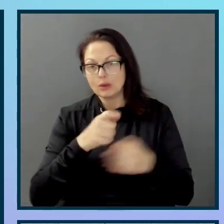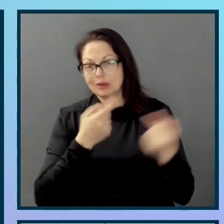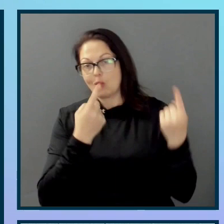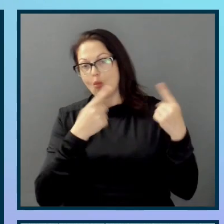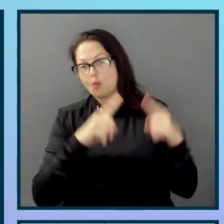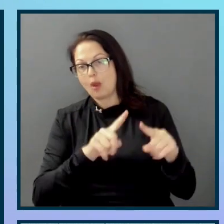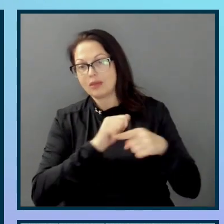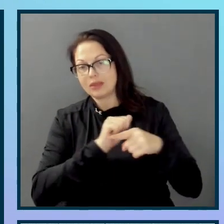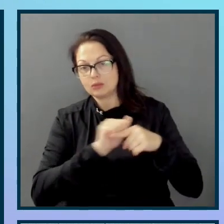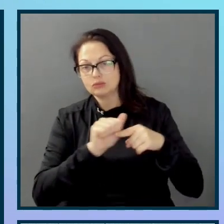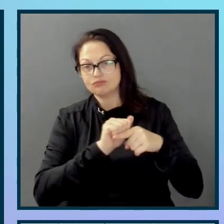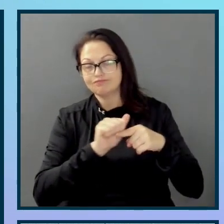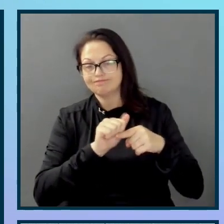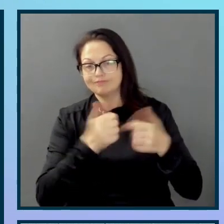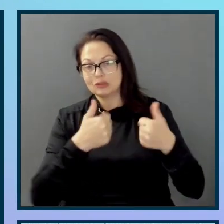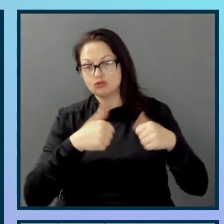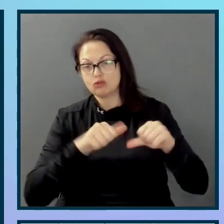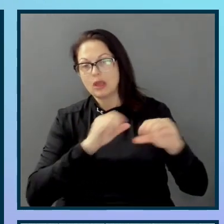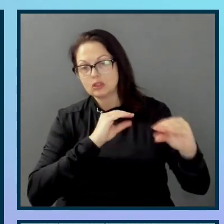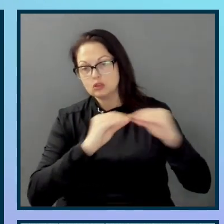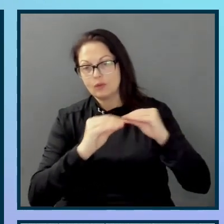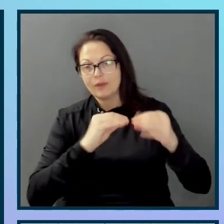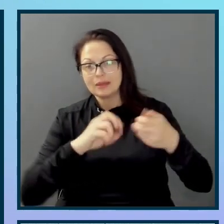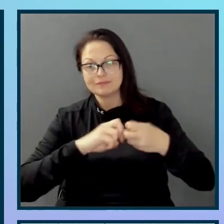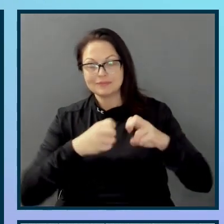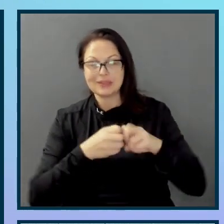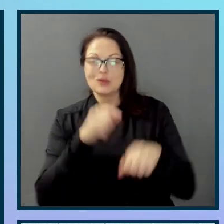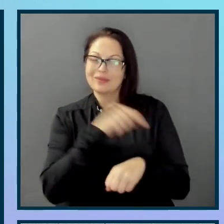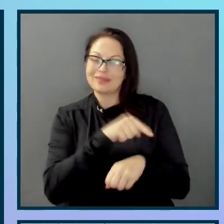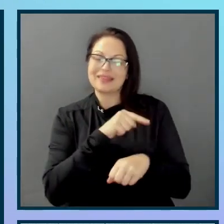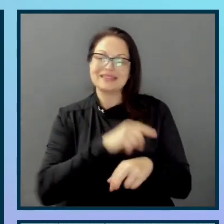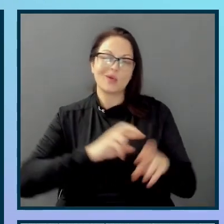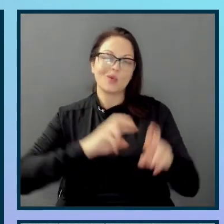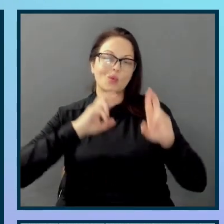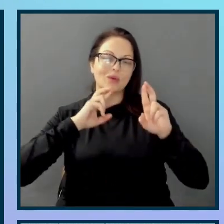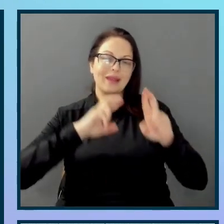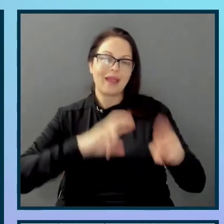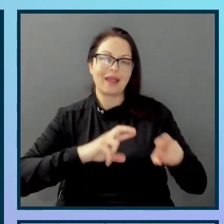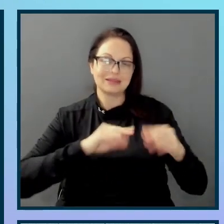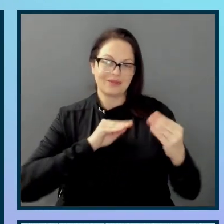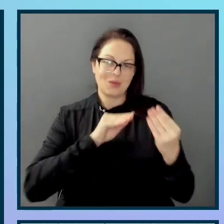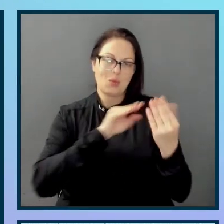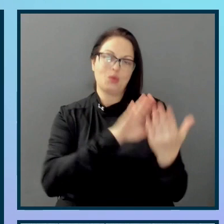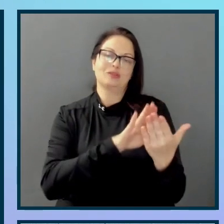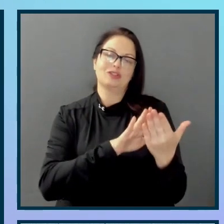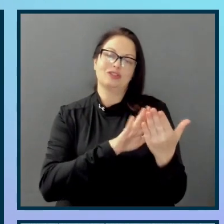So this is an example of the reactive approach we've talked about earlier. Both are likely necessary,